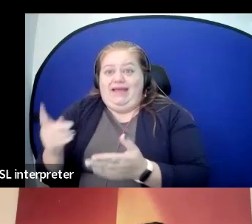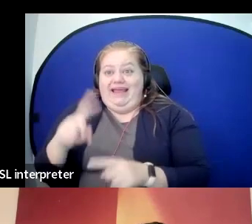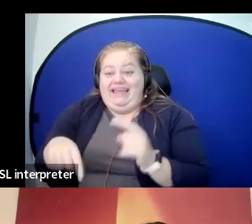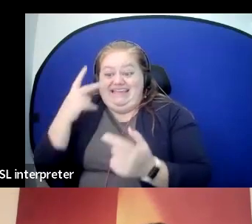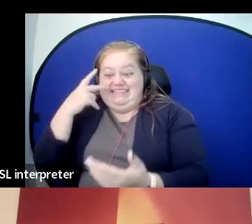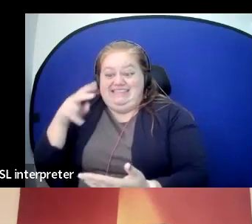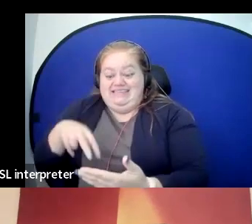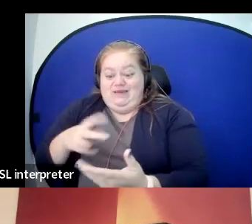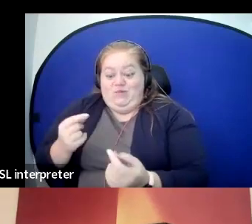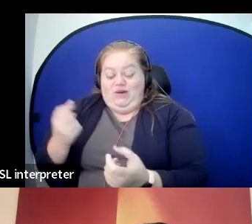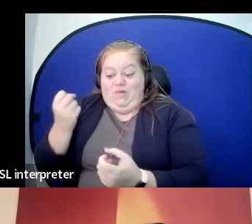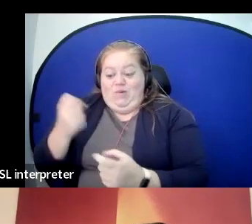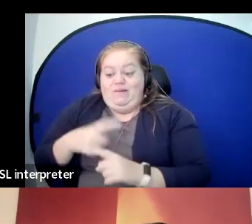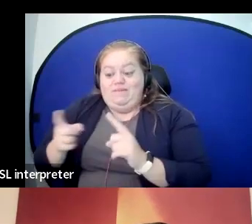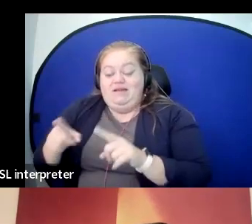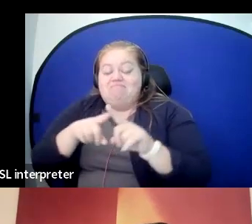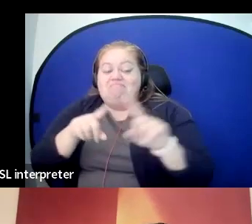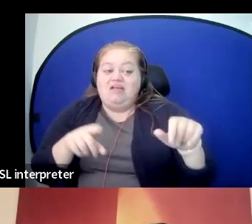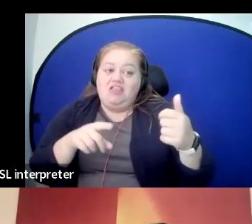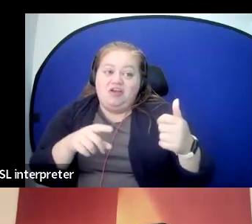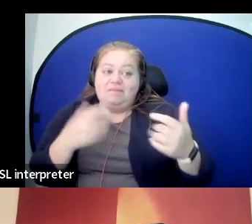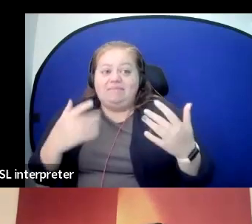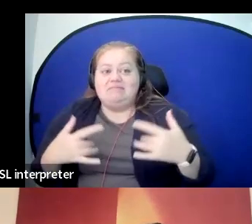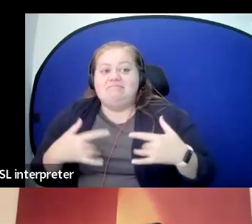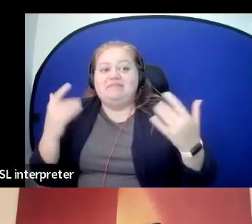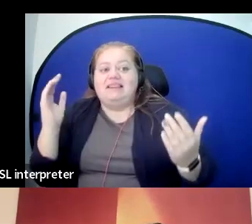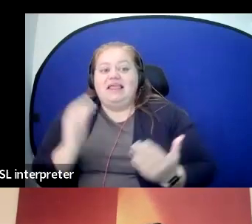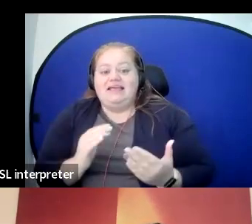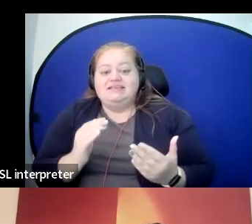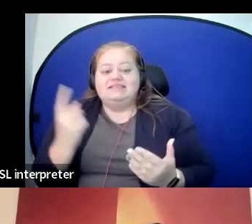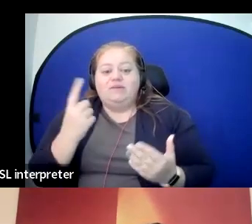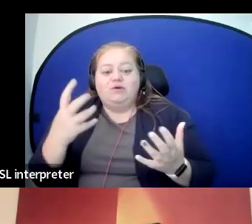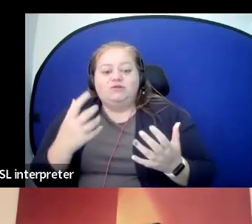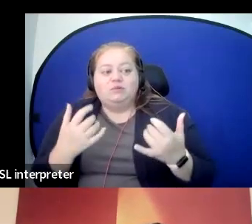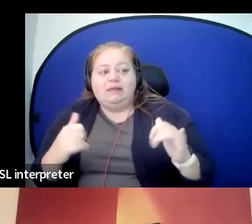but also scenarios where the people were trying to start to play games with the tool,